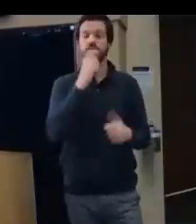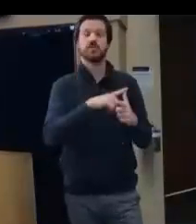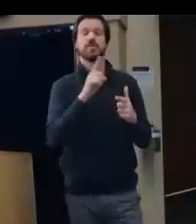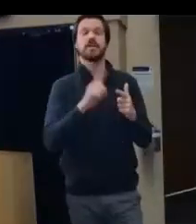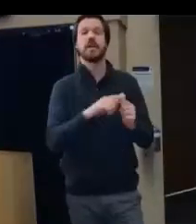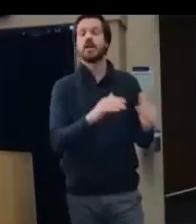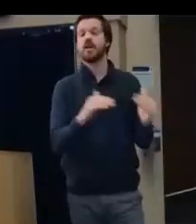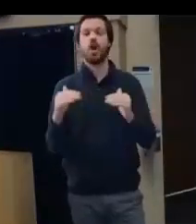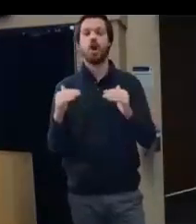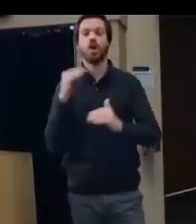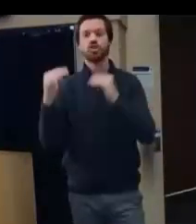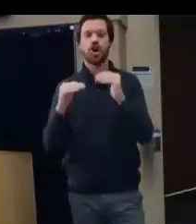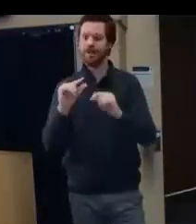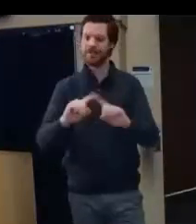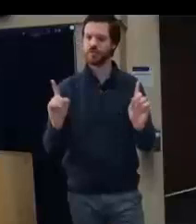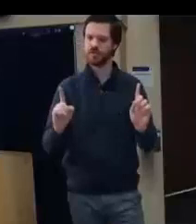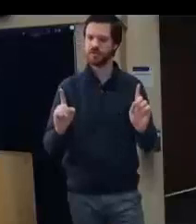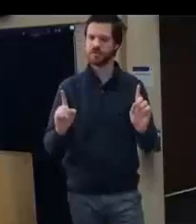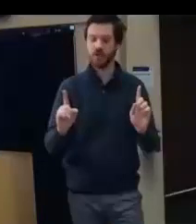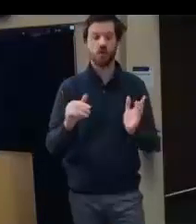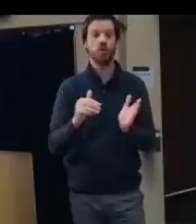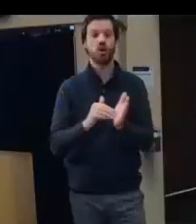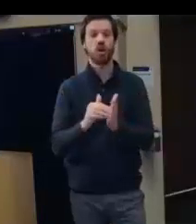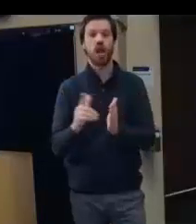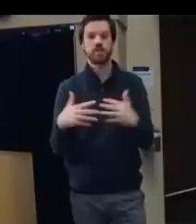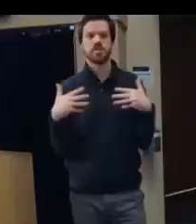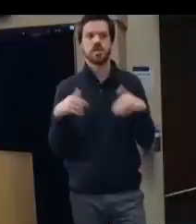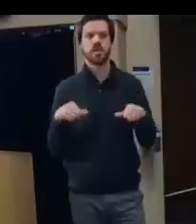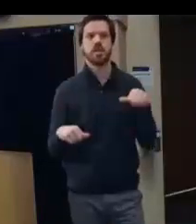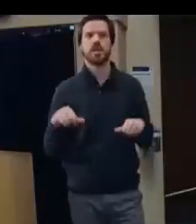adult setting and it's a little bit different so oftentimes they're fearful for that first cath in